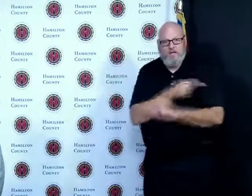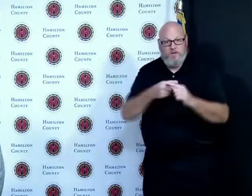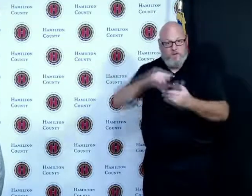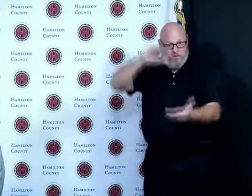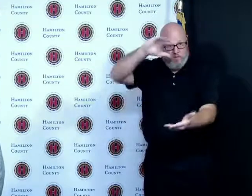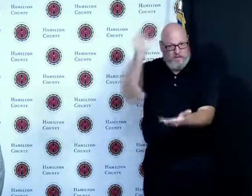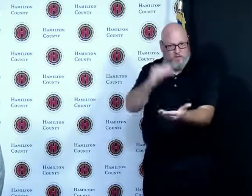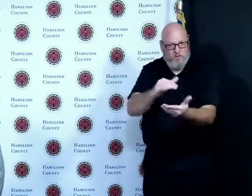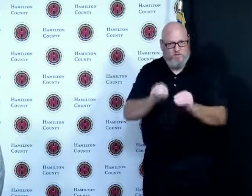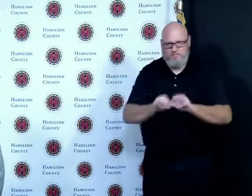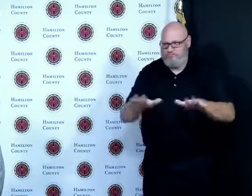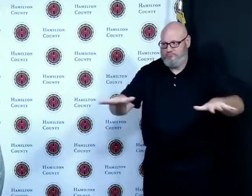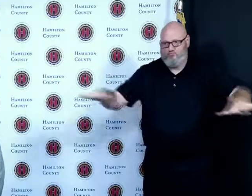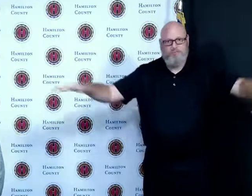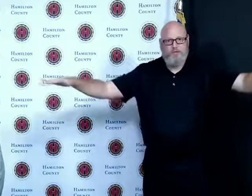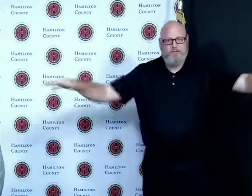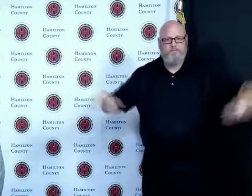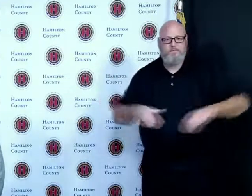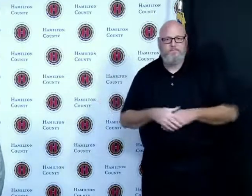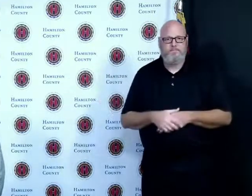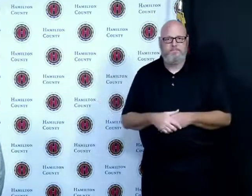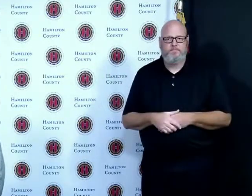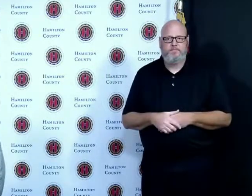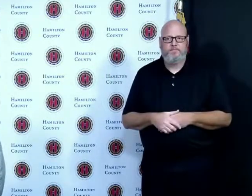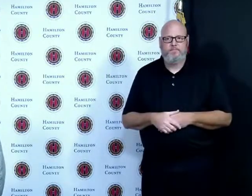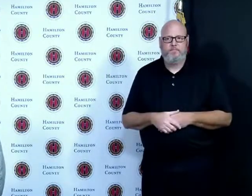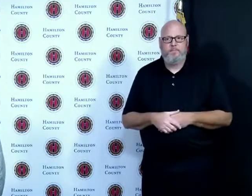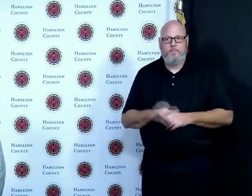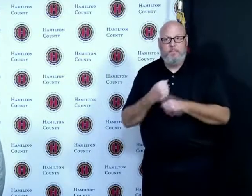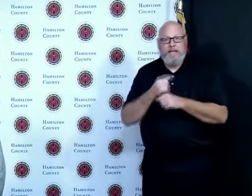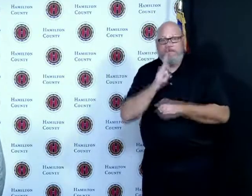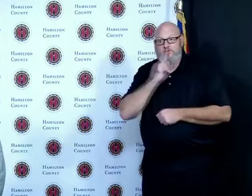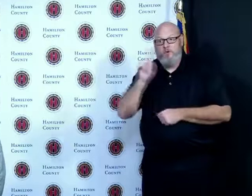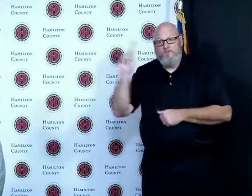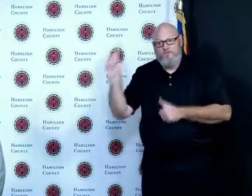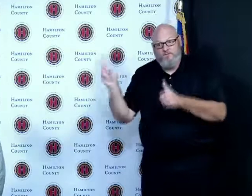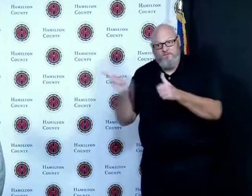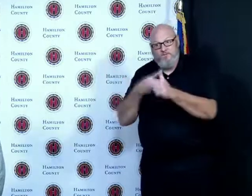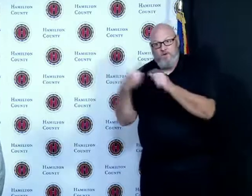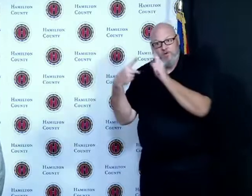make sure you take the second and then finally because you took the vaccine does not mean that